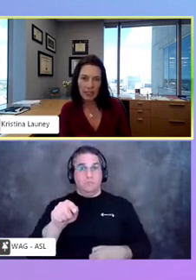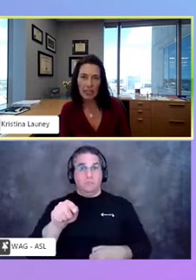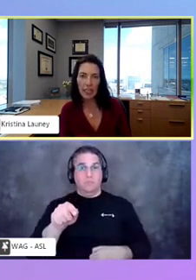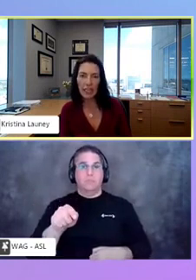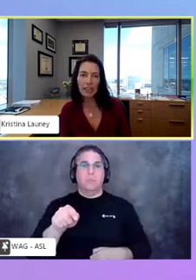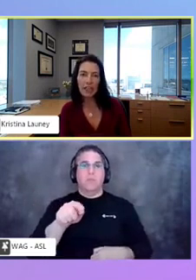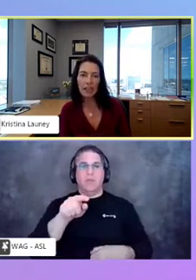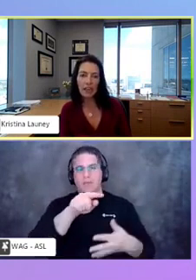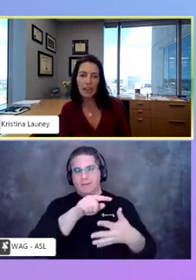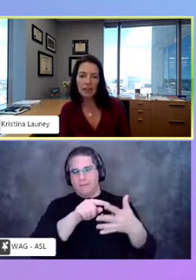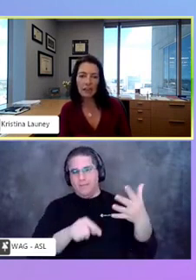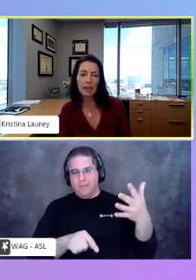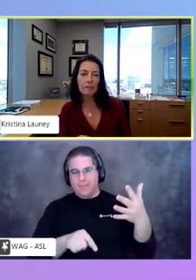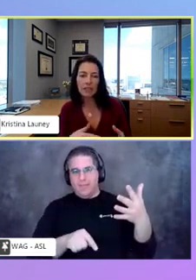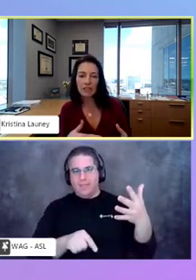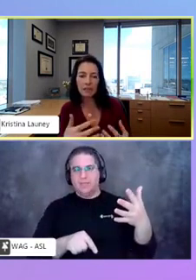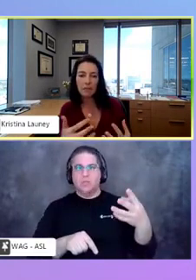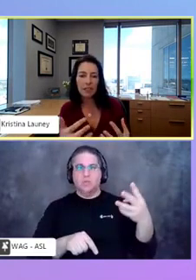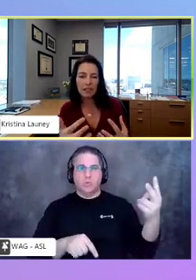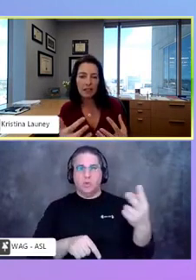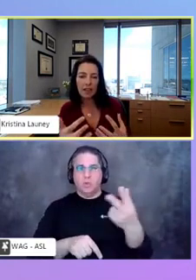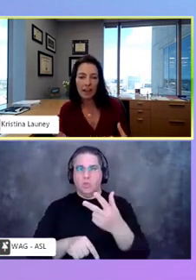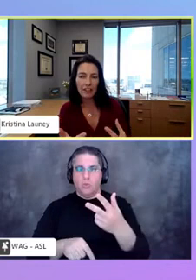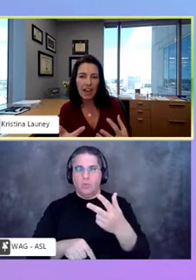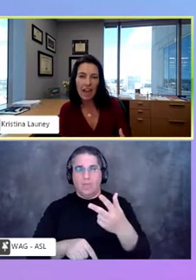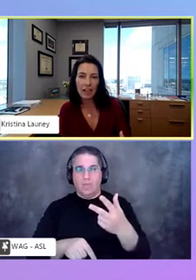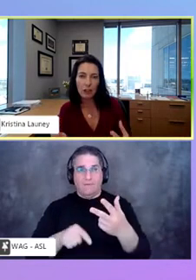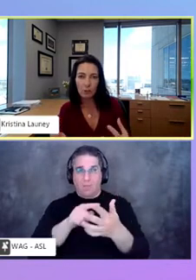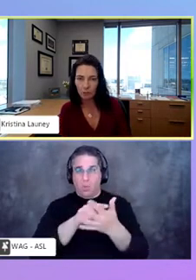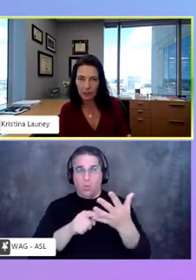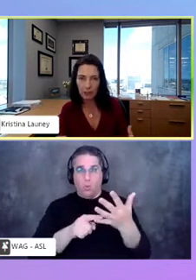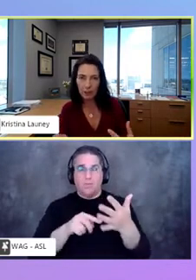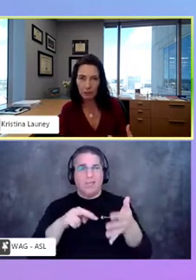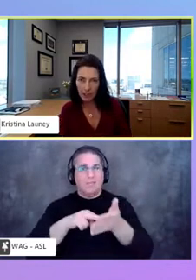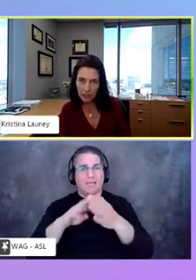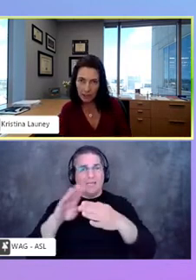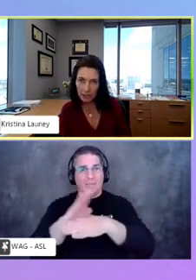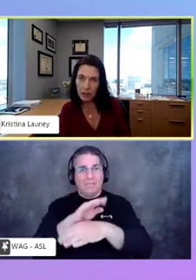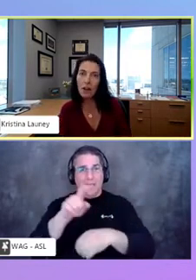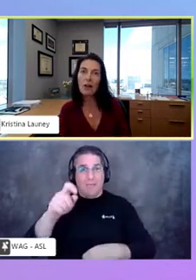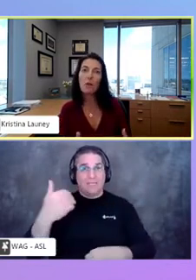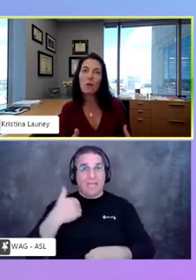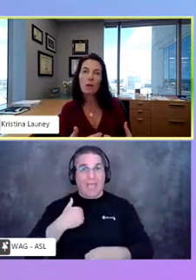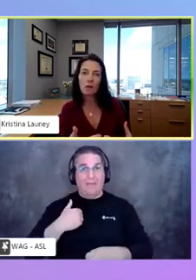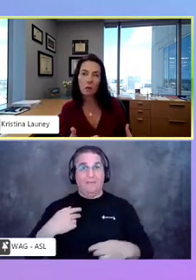the last year, deciding the question of whether to be